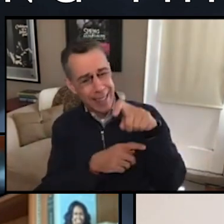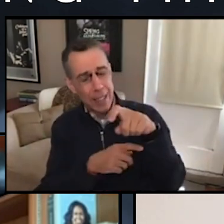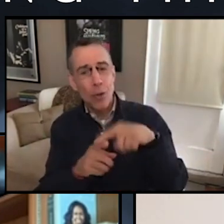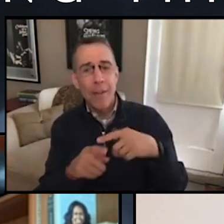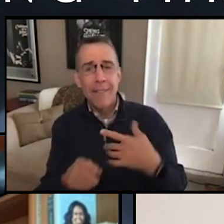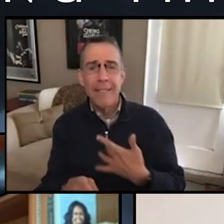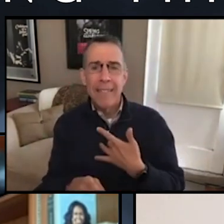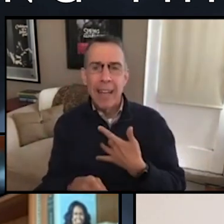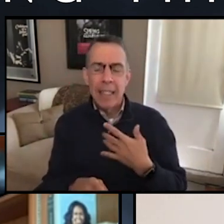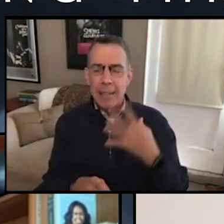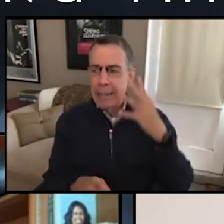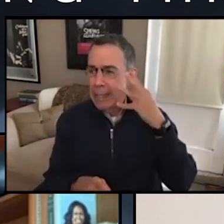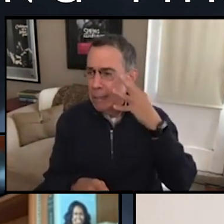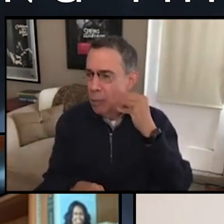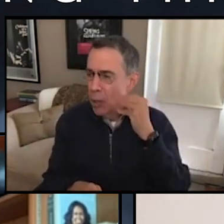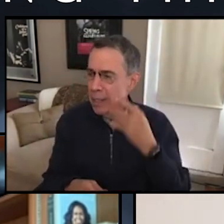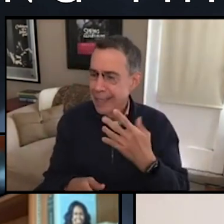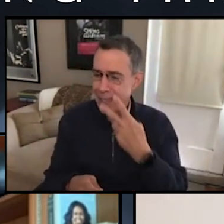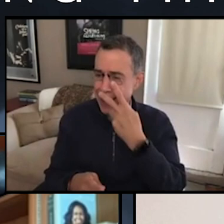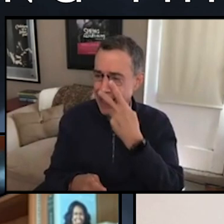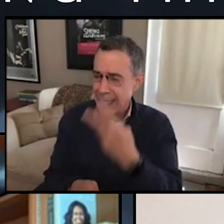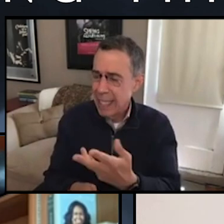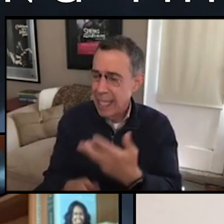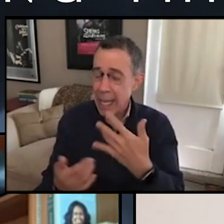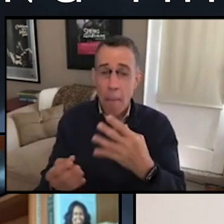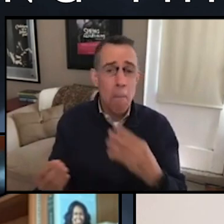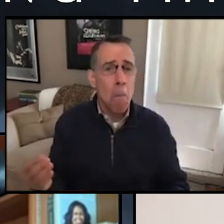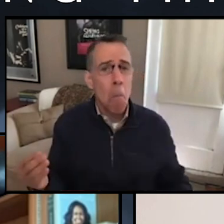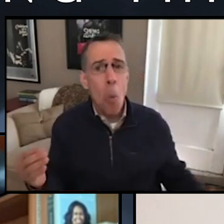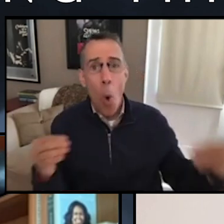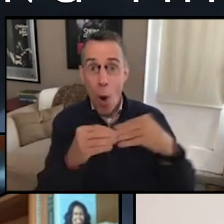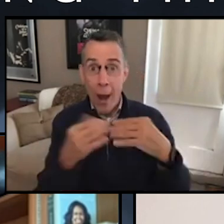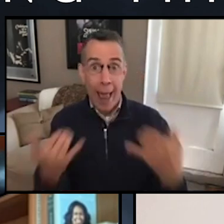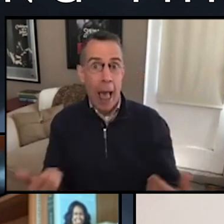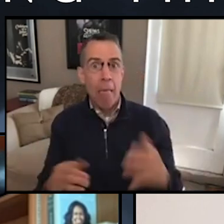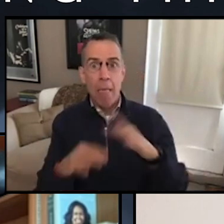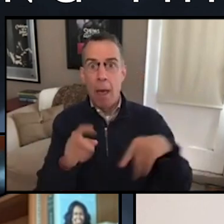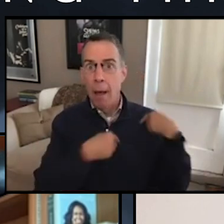experience and see now more than ever when there's not only so much